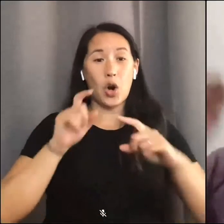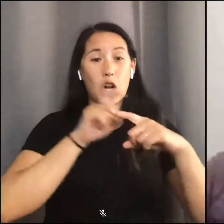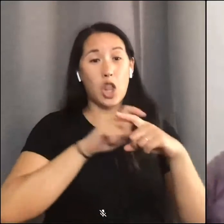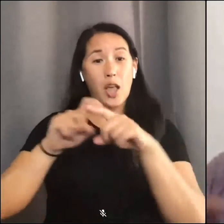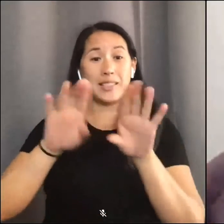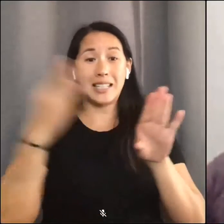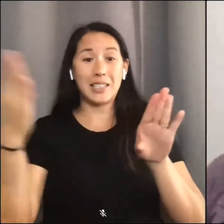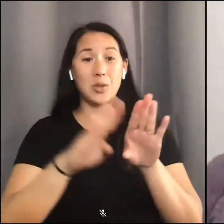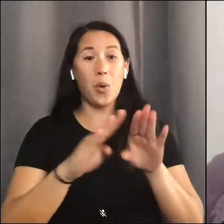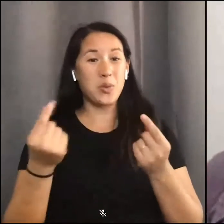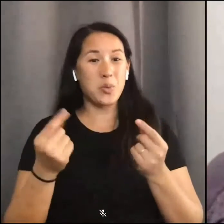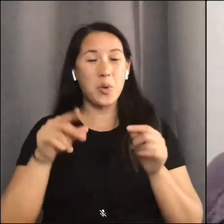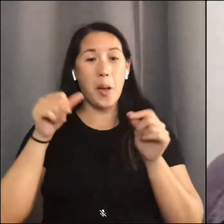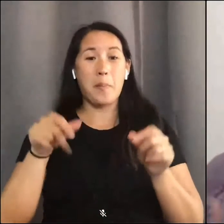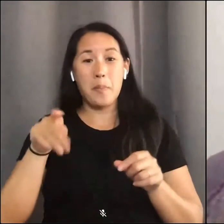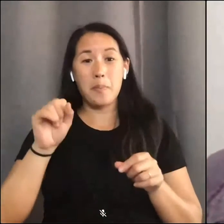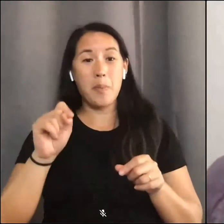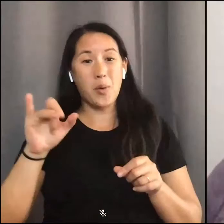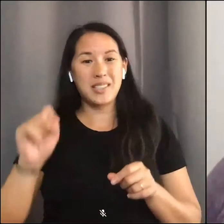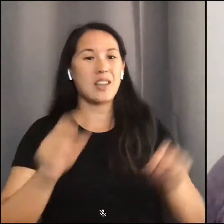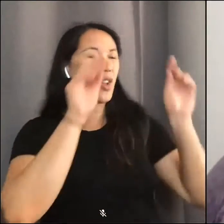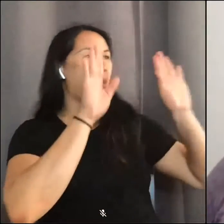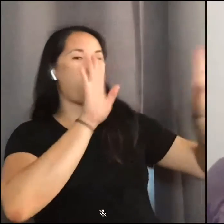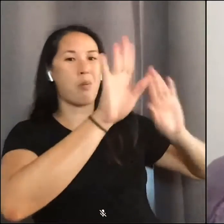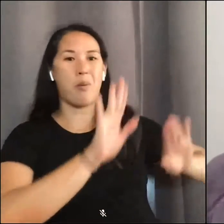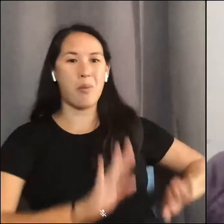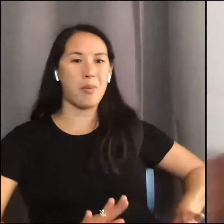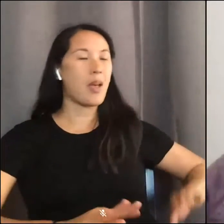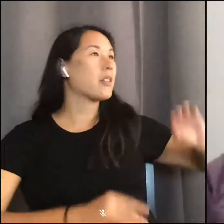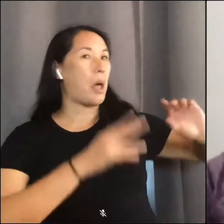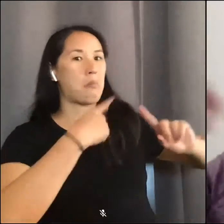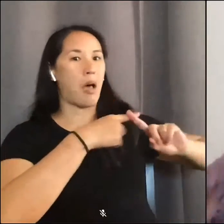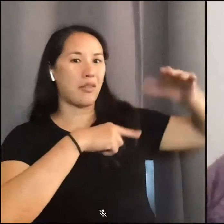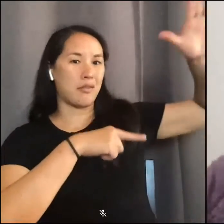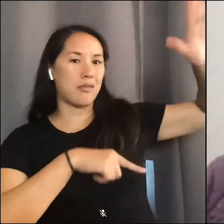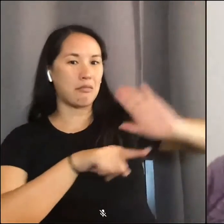post-its so get creative have fun with it um and what we're doing is creating a new lens for you